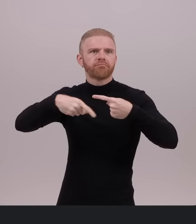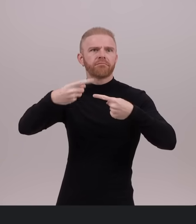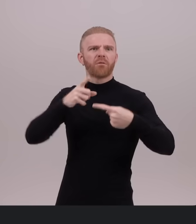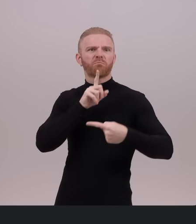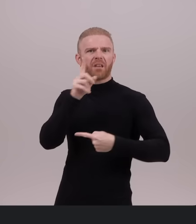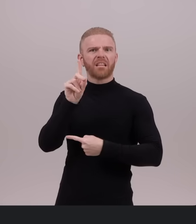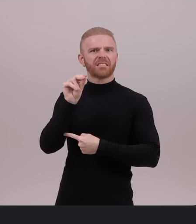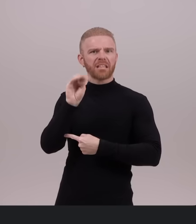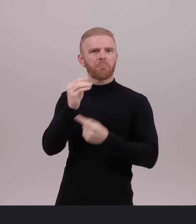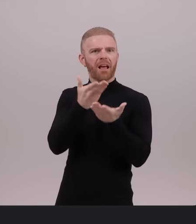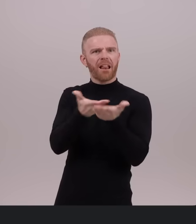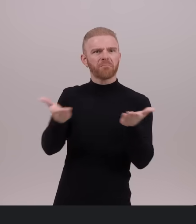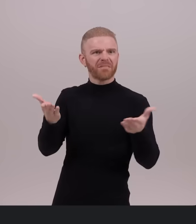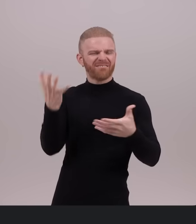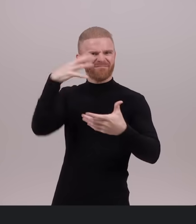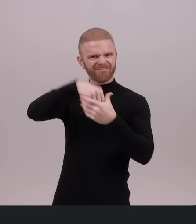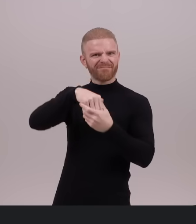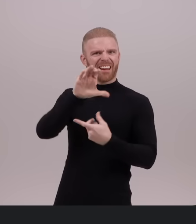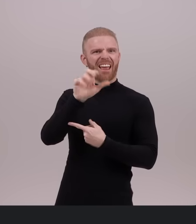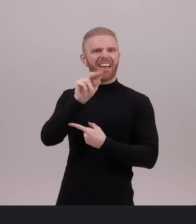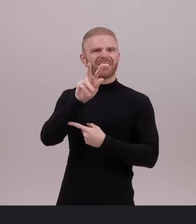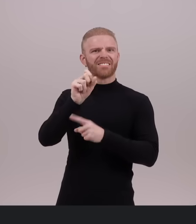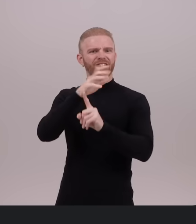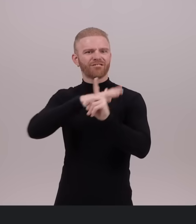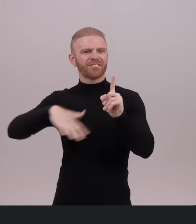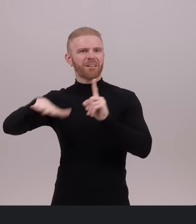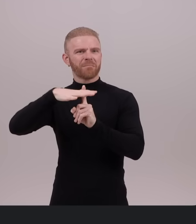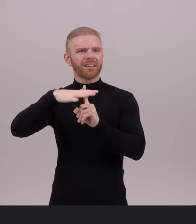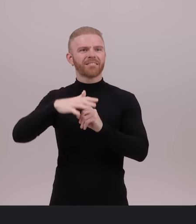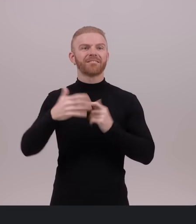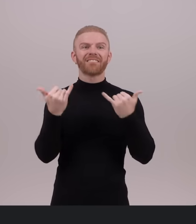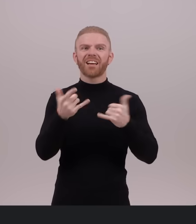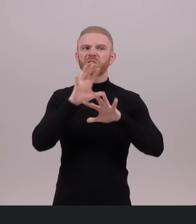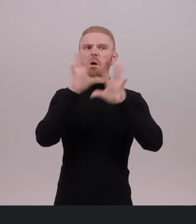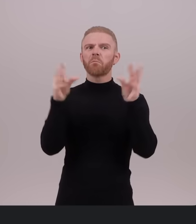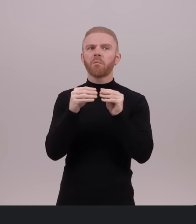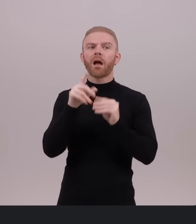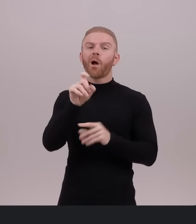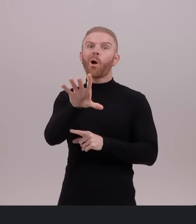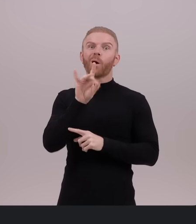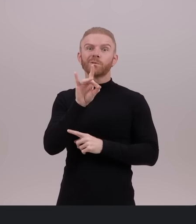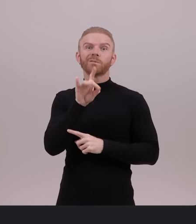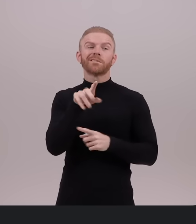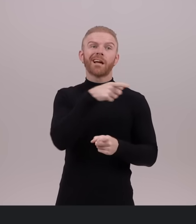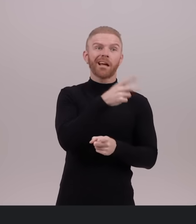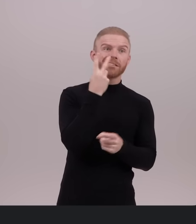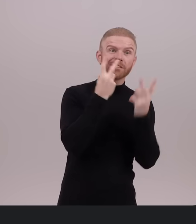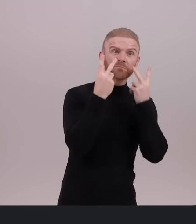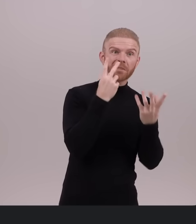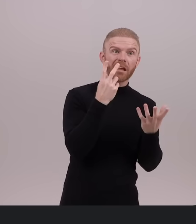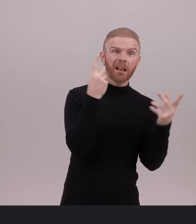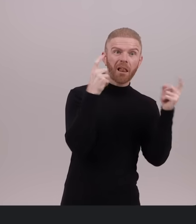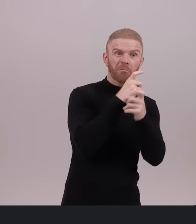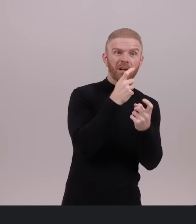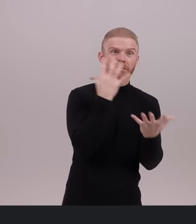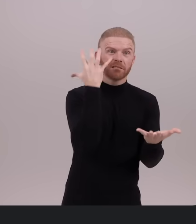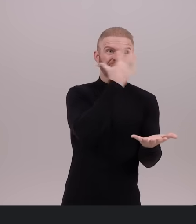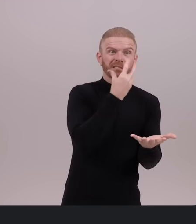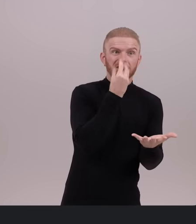into your canvas environment. Now, you no longer have to choose between visually complex and stunning, or interactable and accessible.